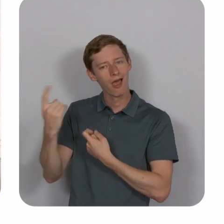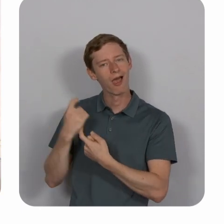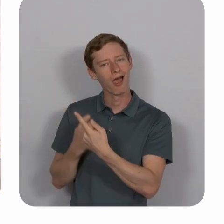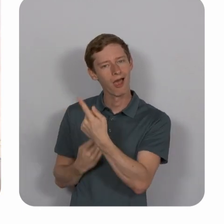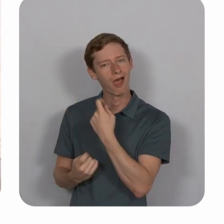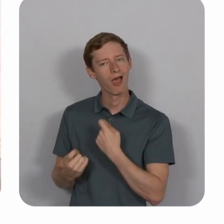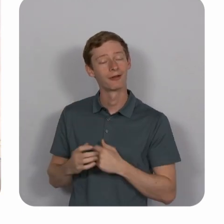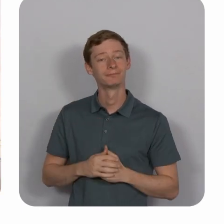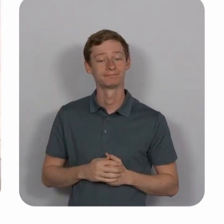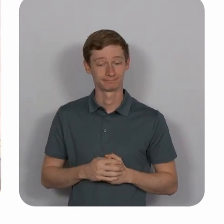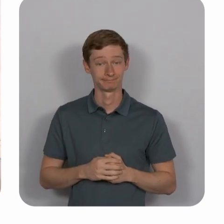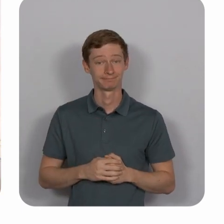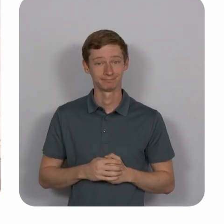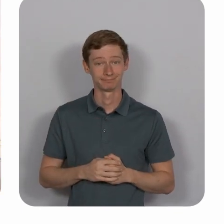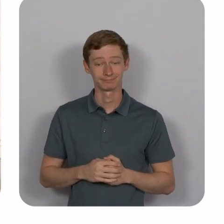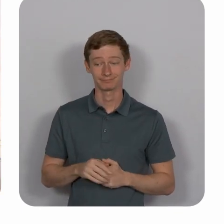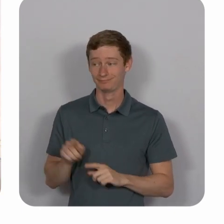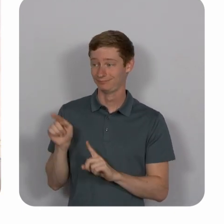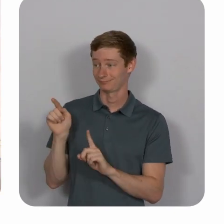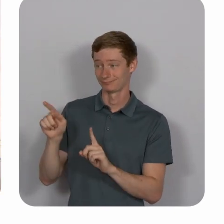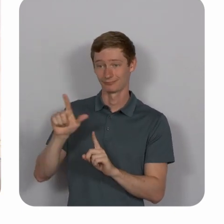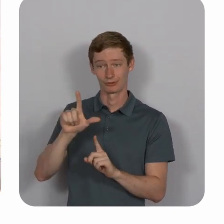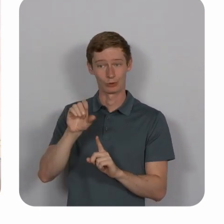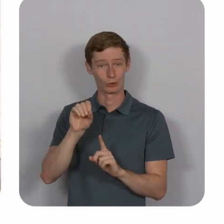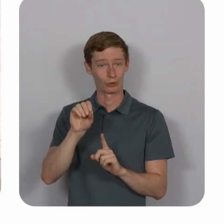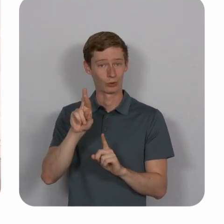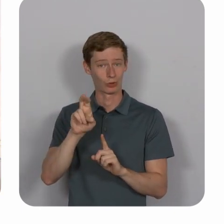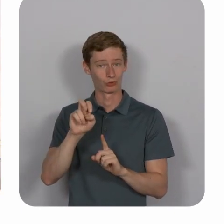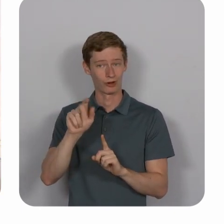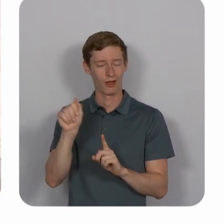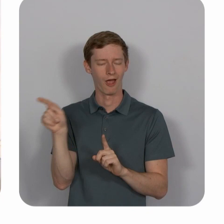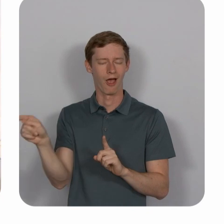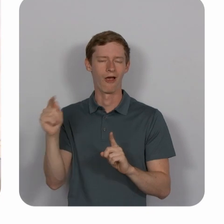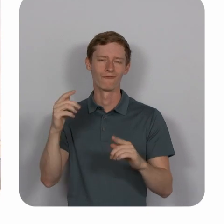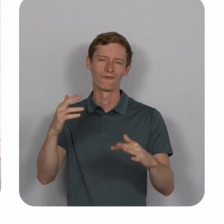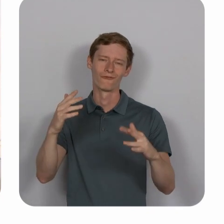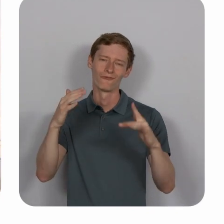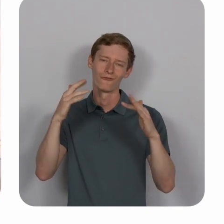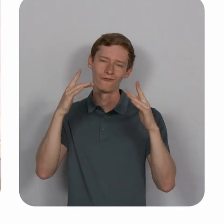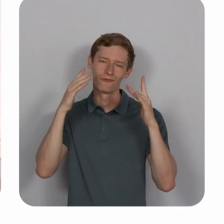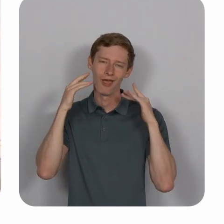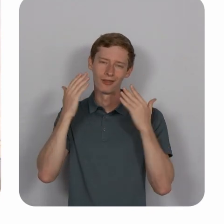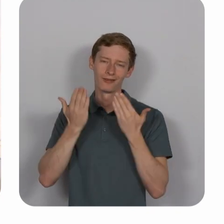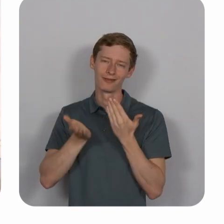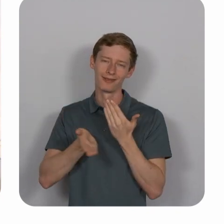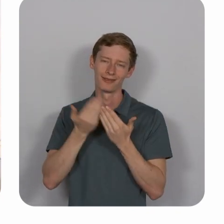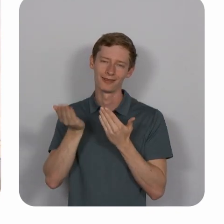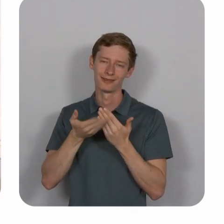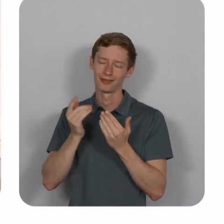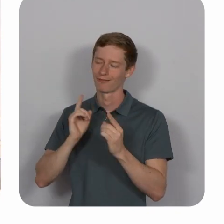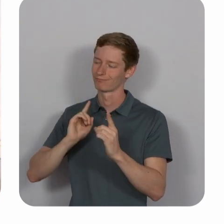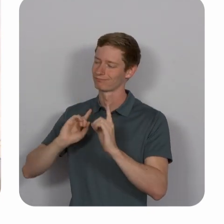She creates a very friendly and approachable atmosphere for our users.